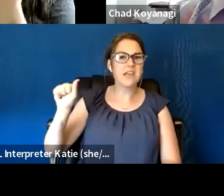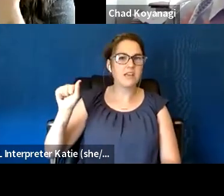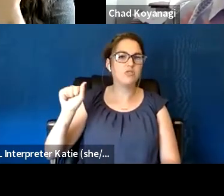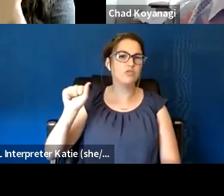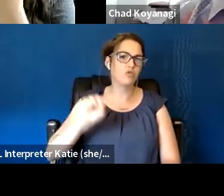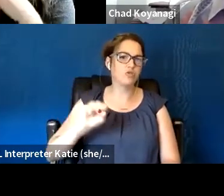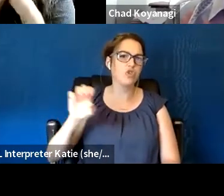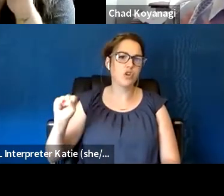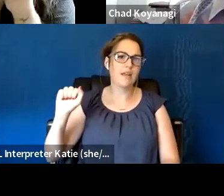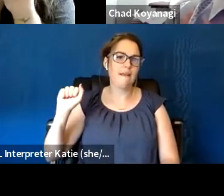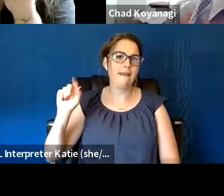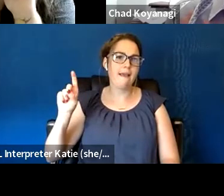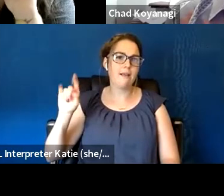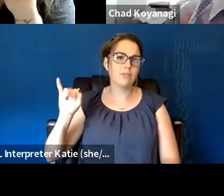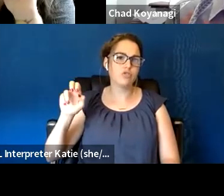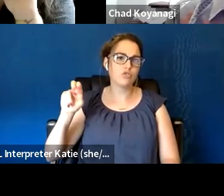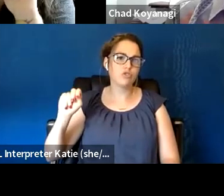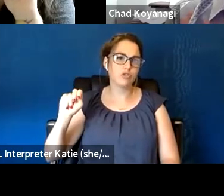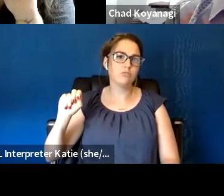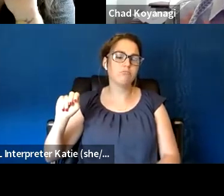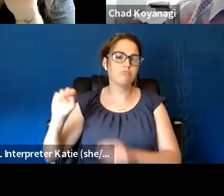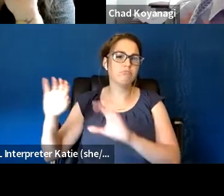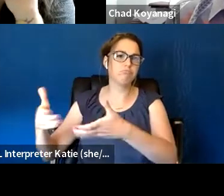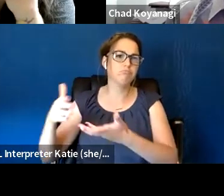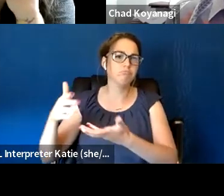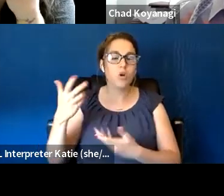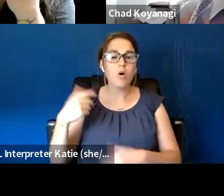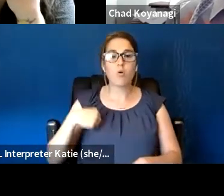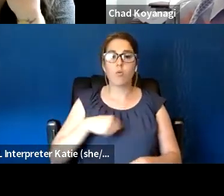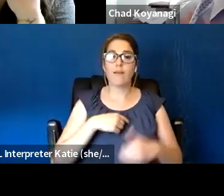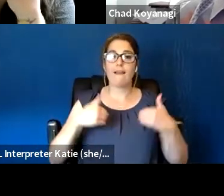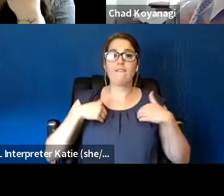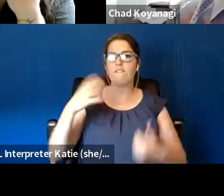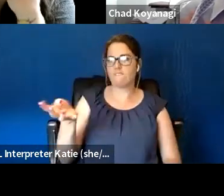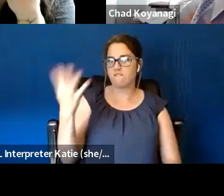SOAR coordinators on our team. We have housing navigators,